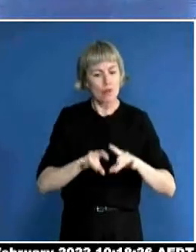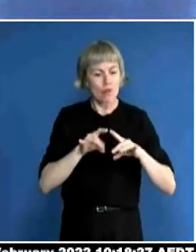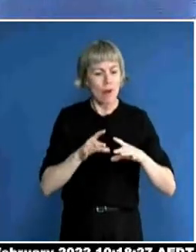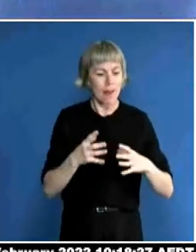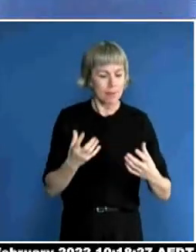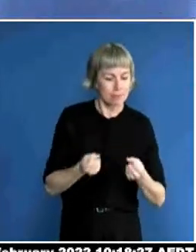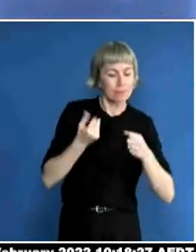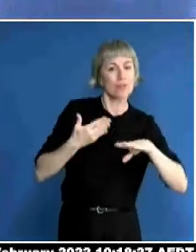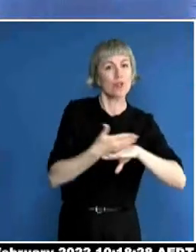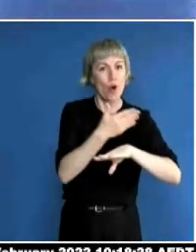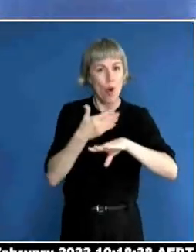the needs of employers.